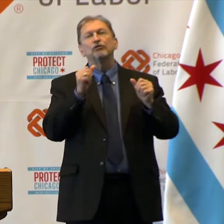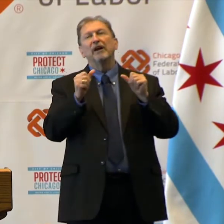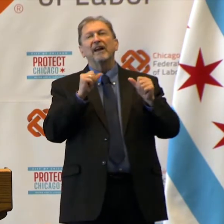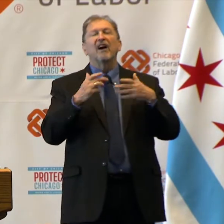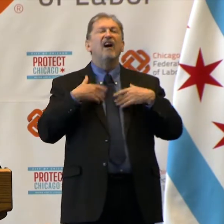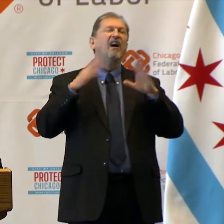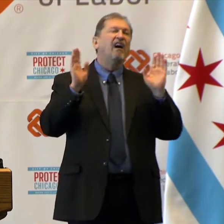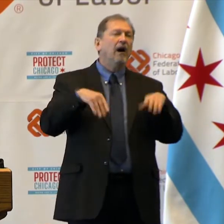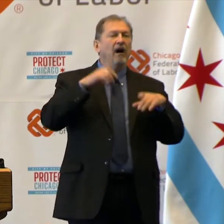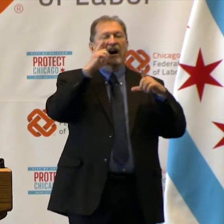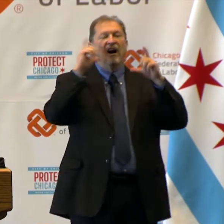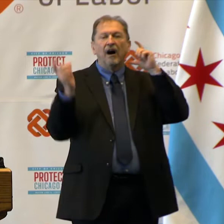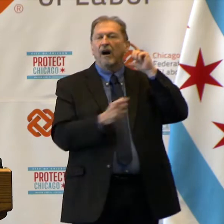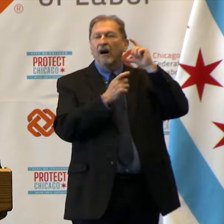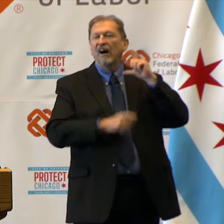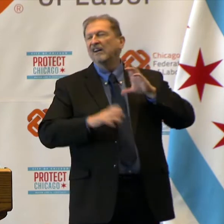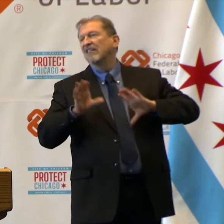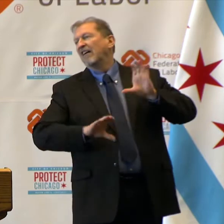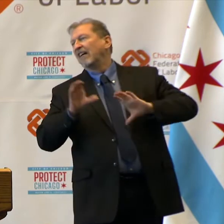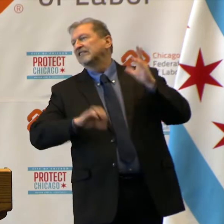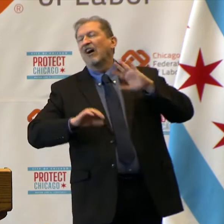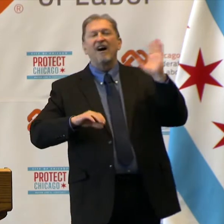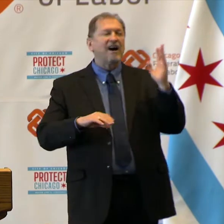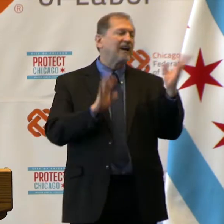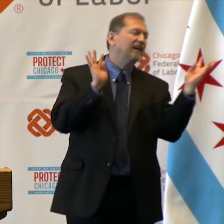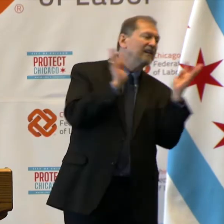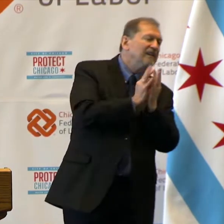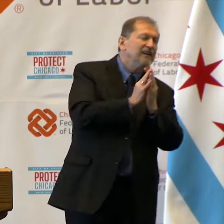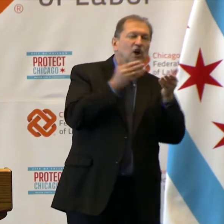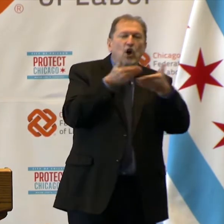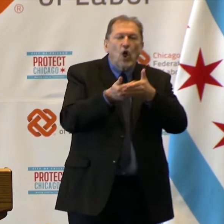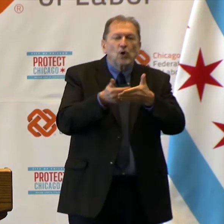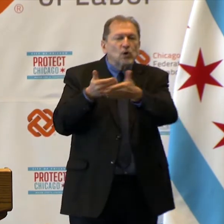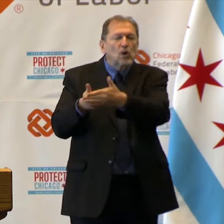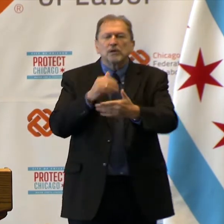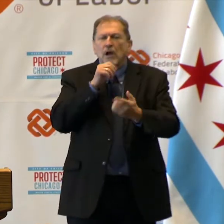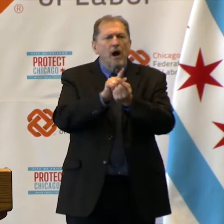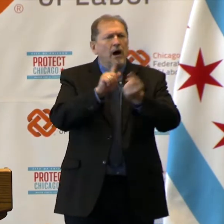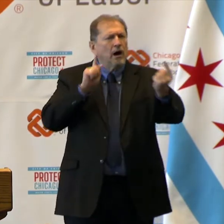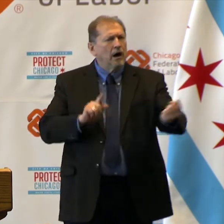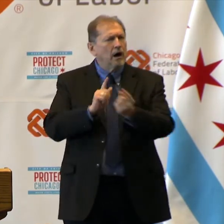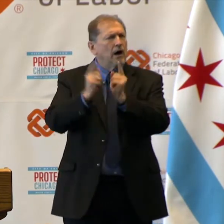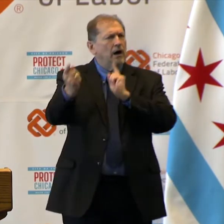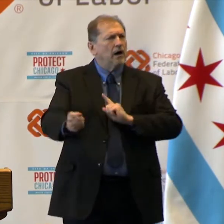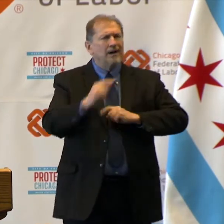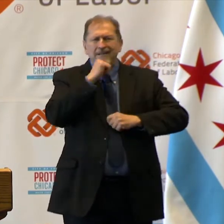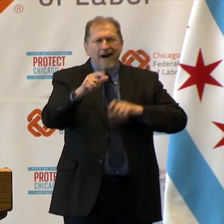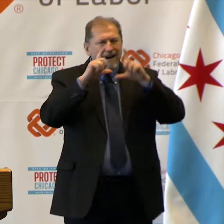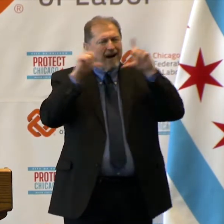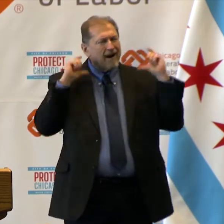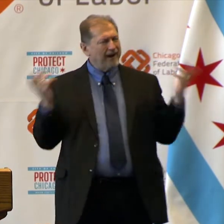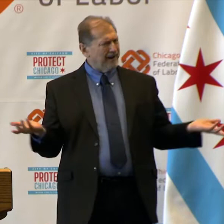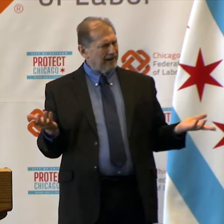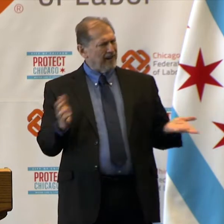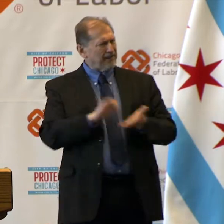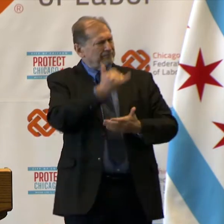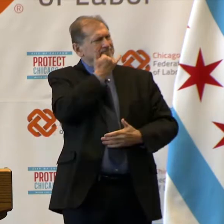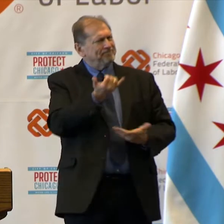SETTINGS THAT IS CREATING THE PROBLEM. NOT WEARING A MASK.